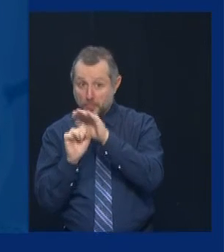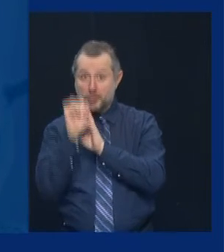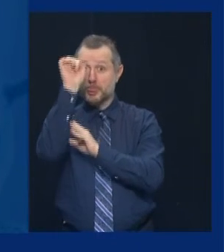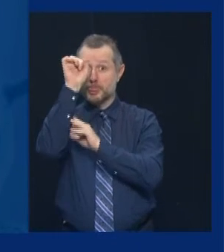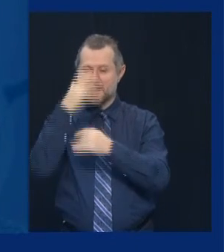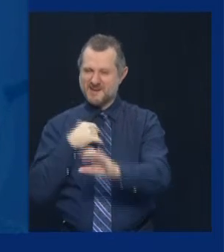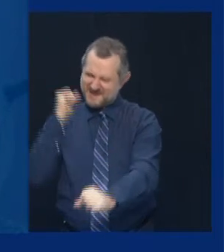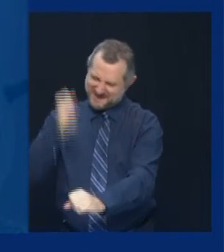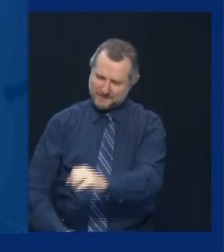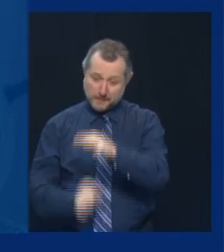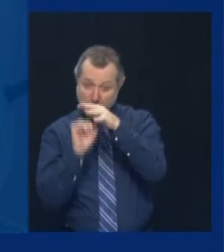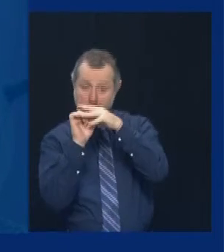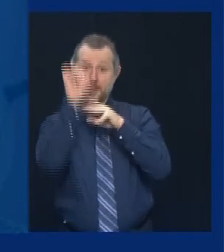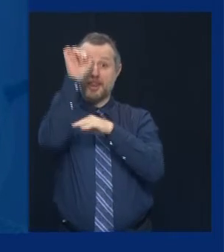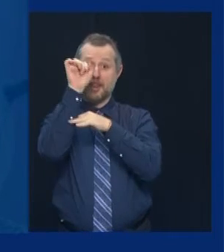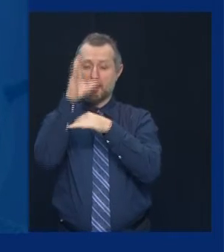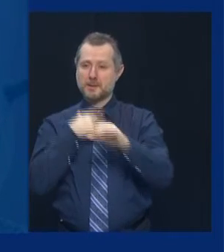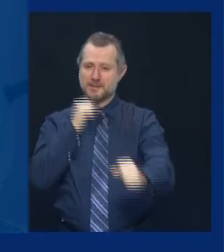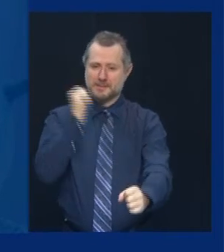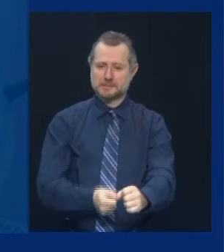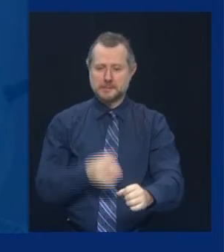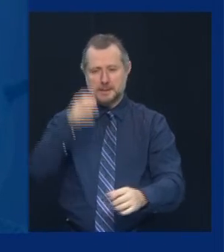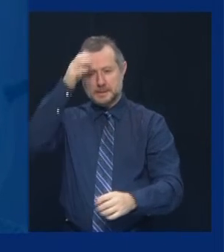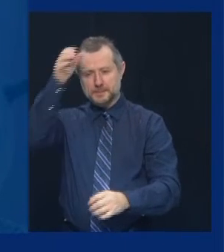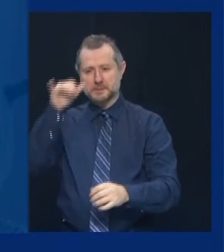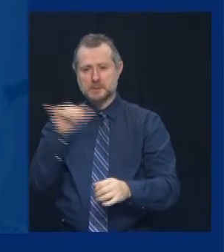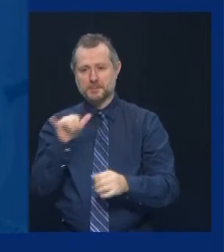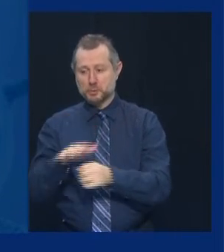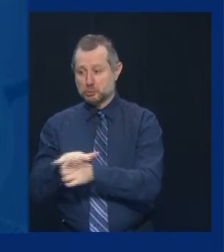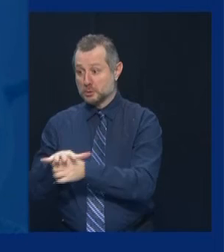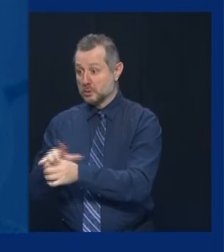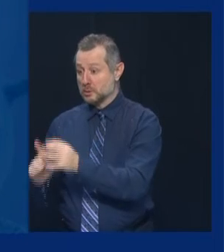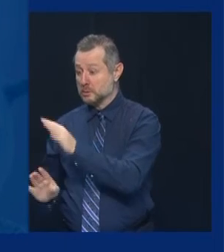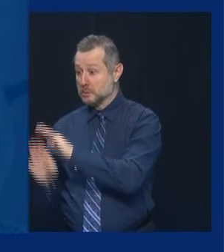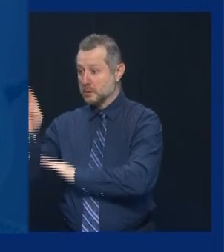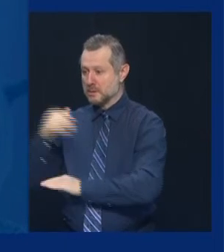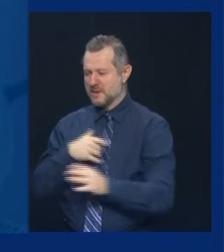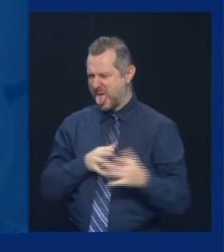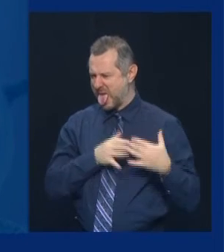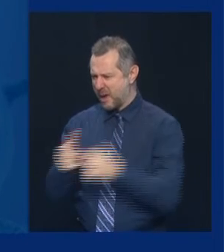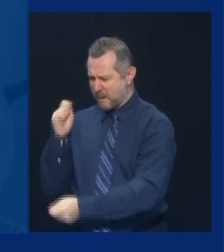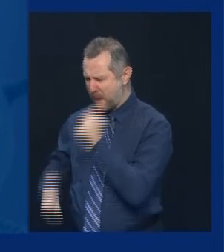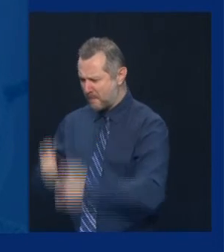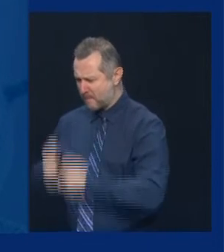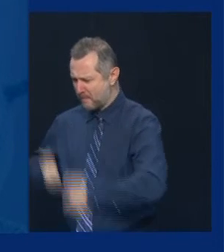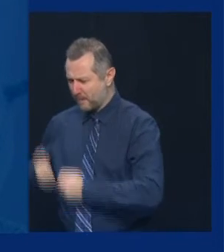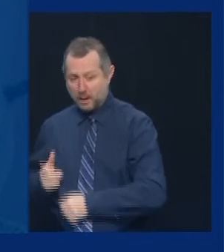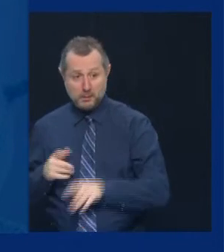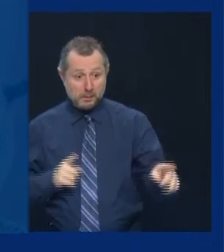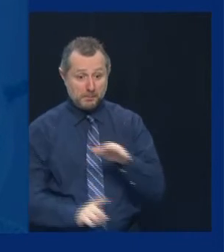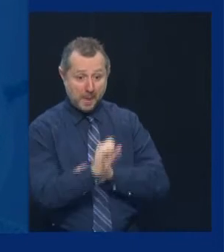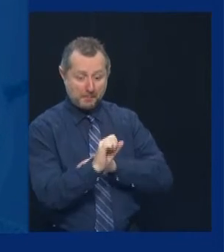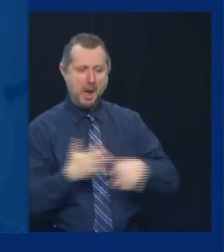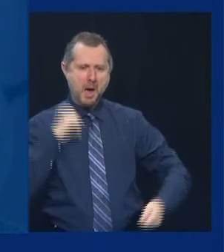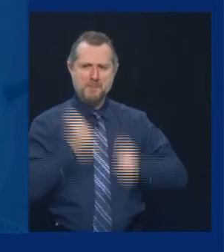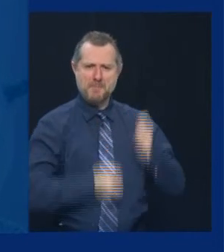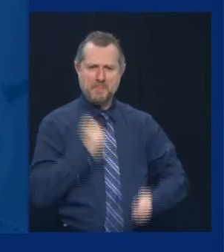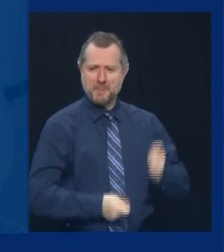WHAC-A-MOLE. YOU BRING IT DOWN ONE REGION, IT POPS UP IN ANOTHER. AND THAT'S WHAT WE HAVE BEEN DEALING WITH.